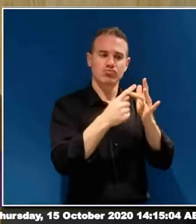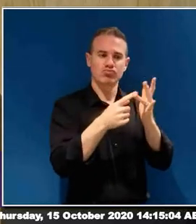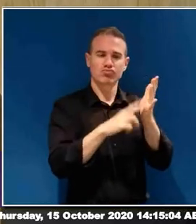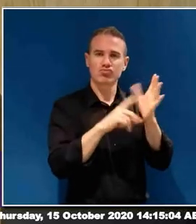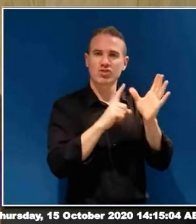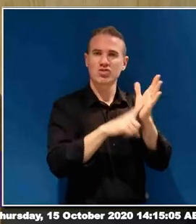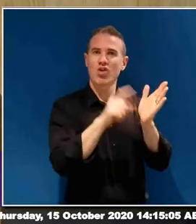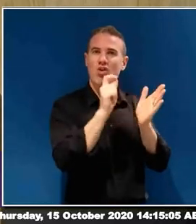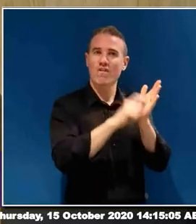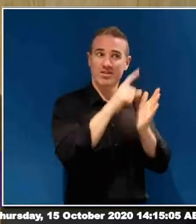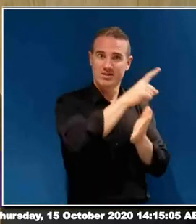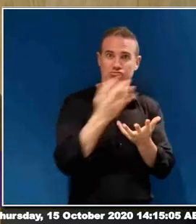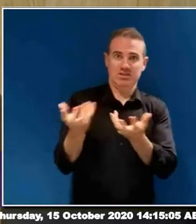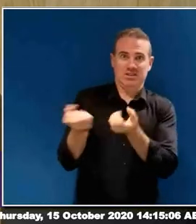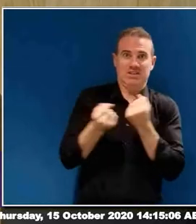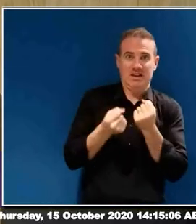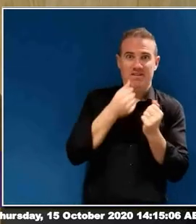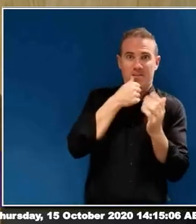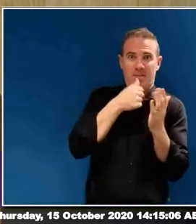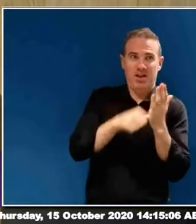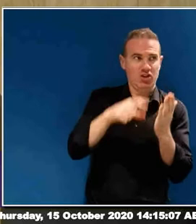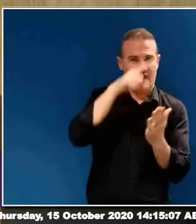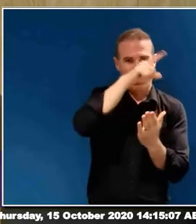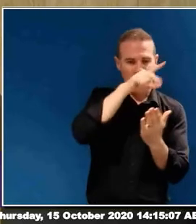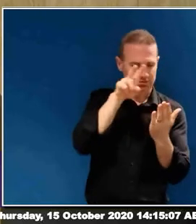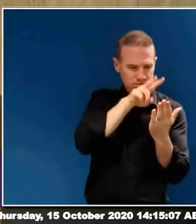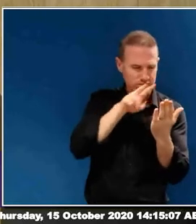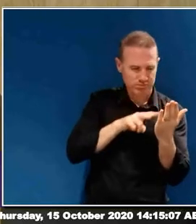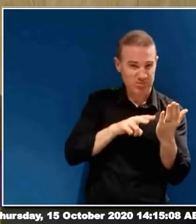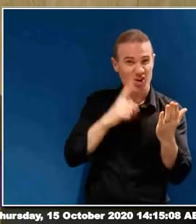at the table to explain, in more detail, the situation.